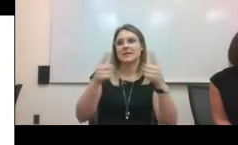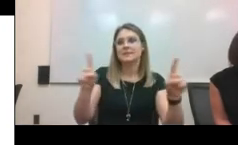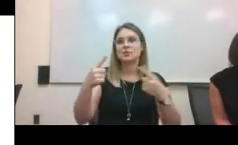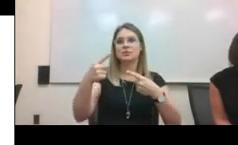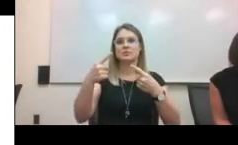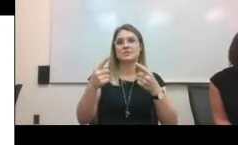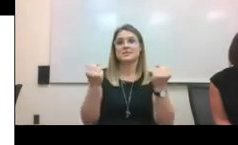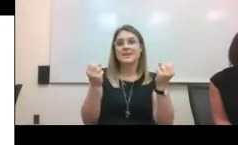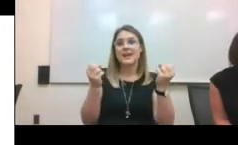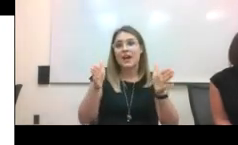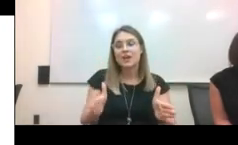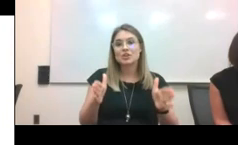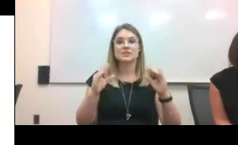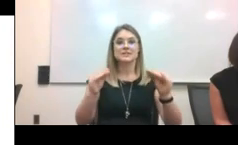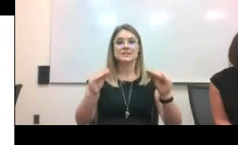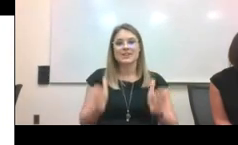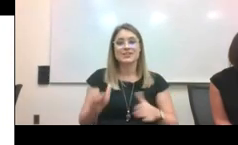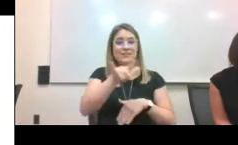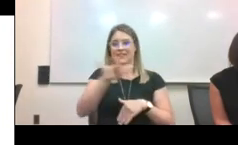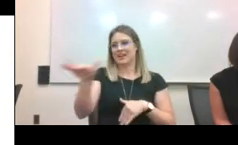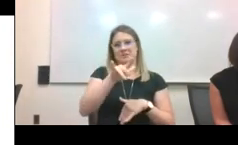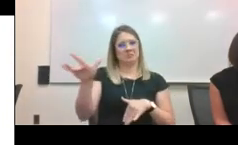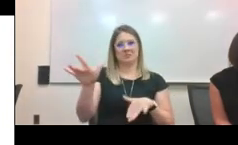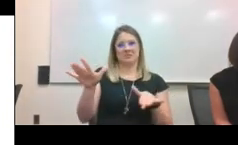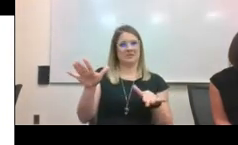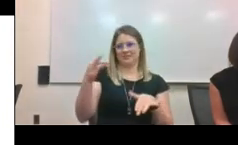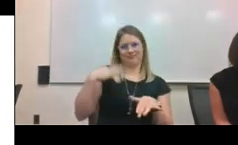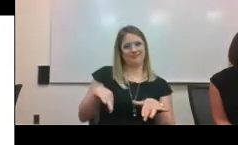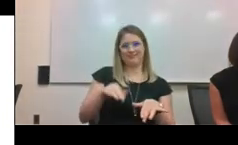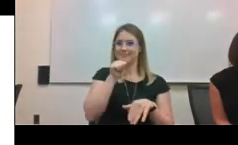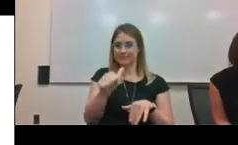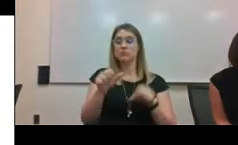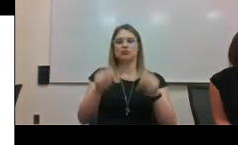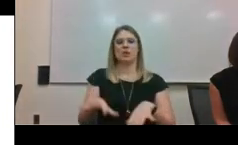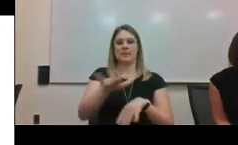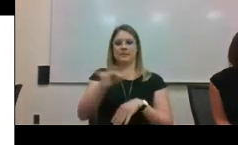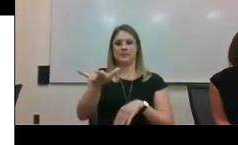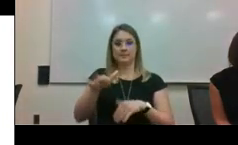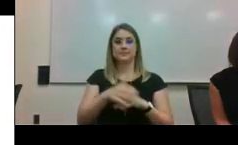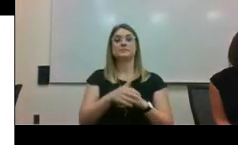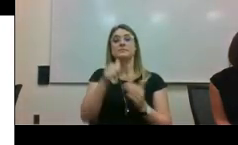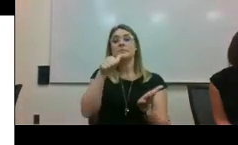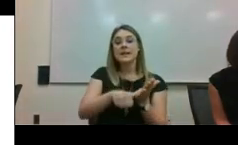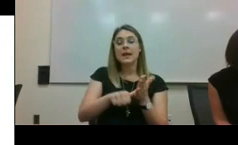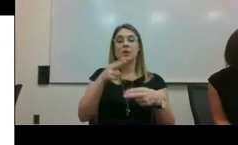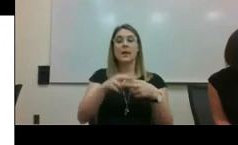in that mix based on our understanding. So, we just did the letter name subtask and then we did syllable identification,